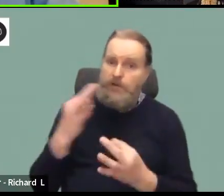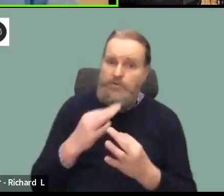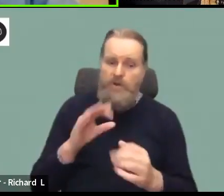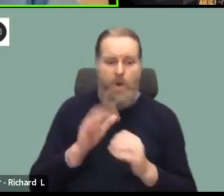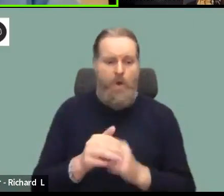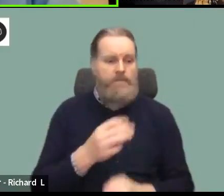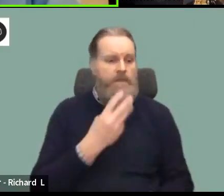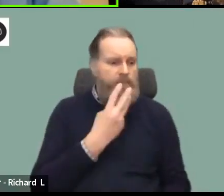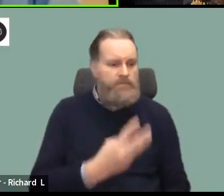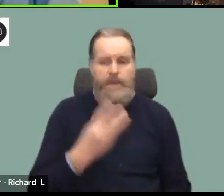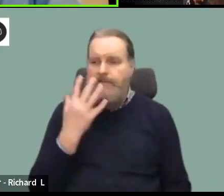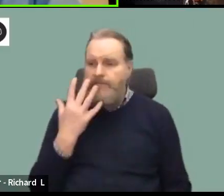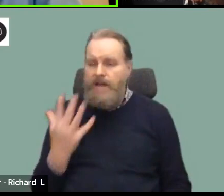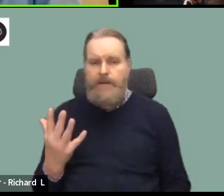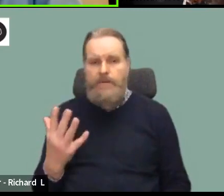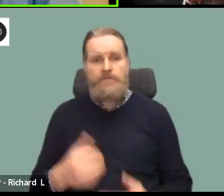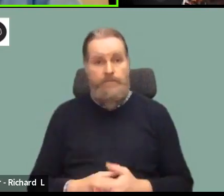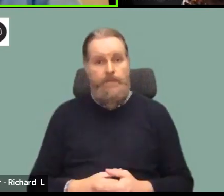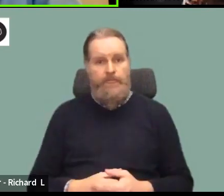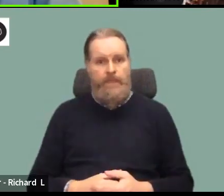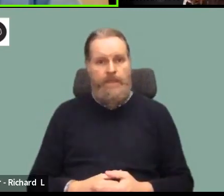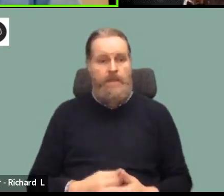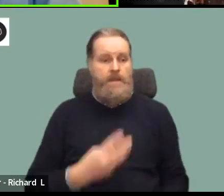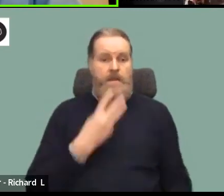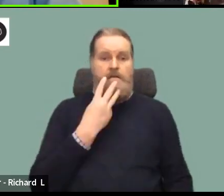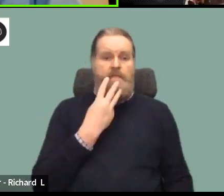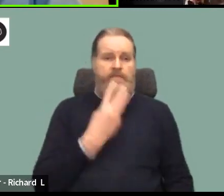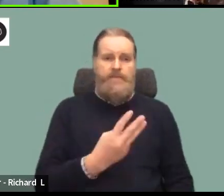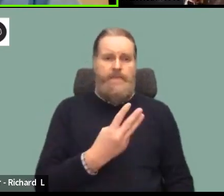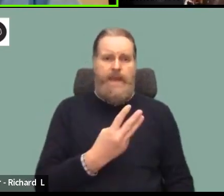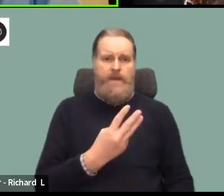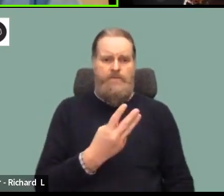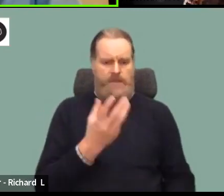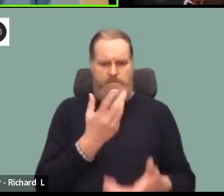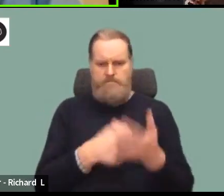Thanks very much from.